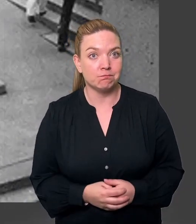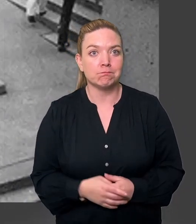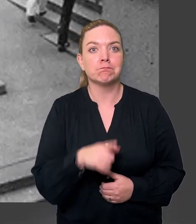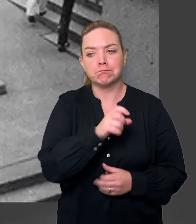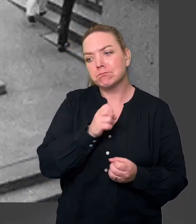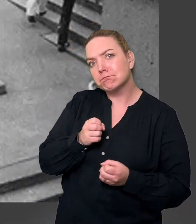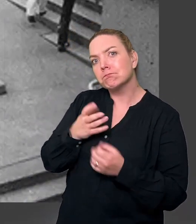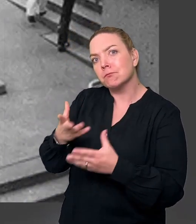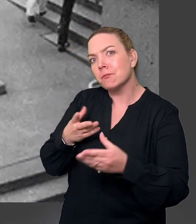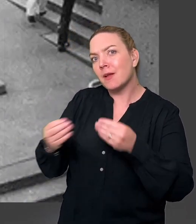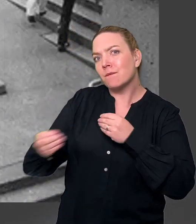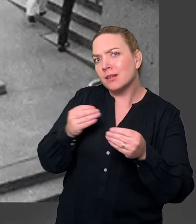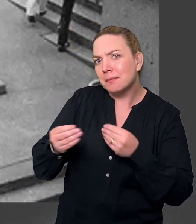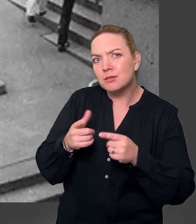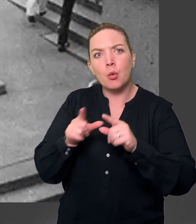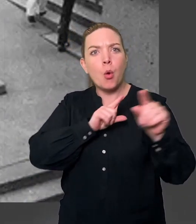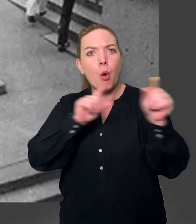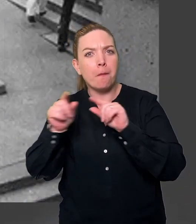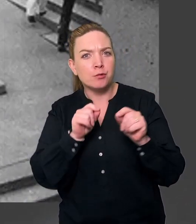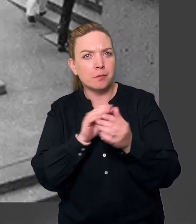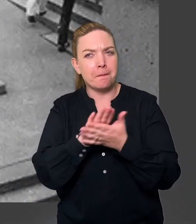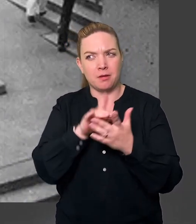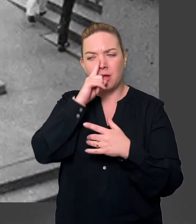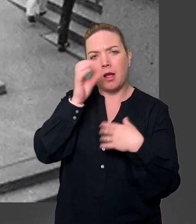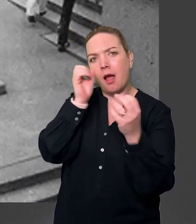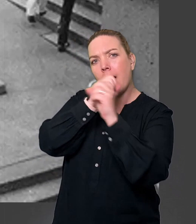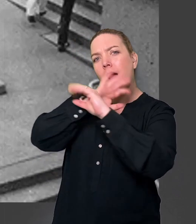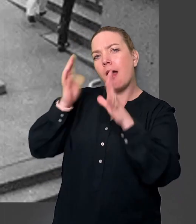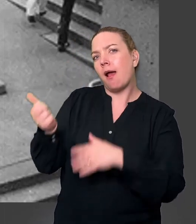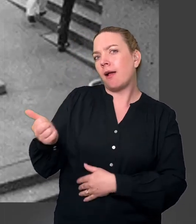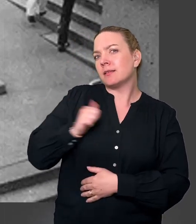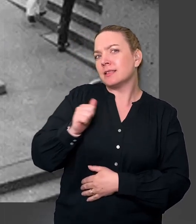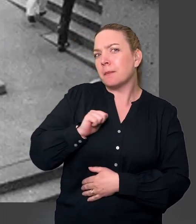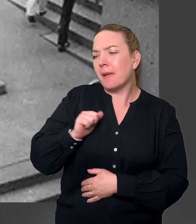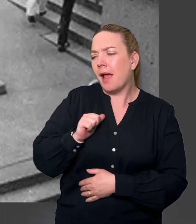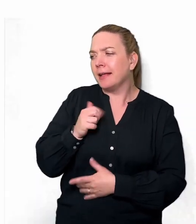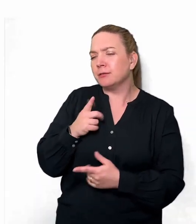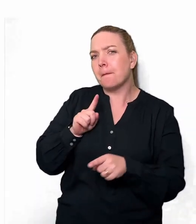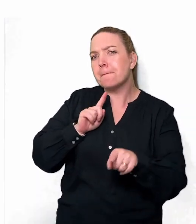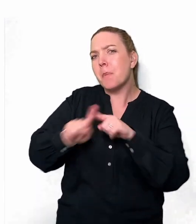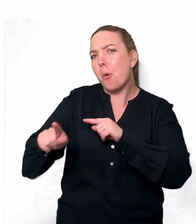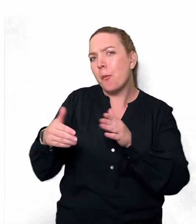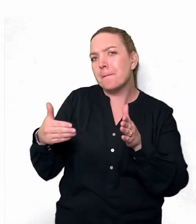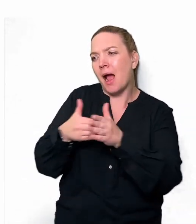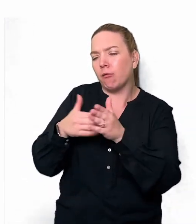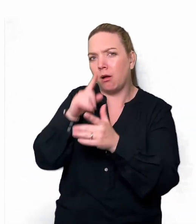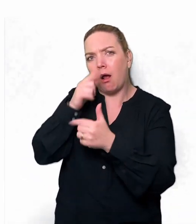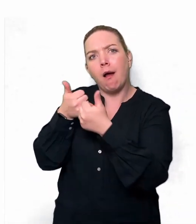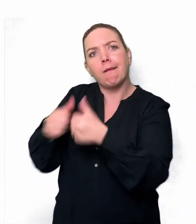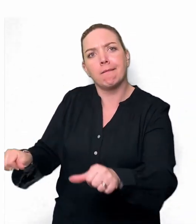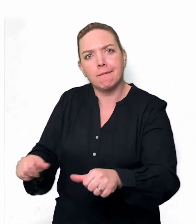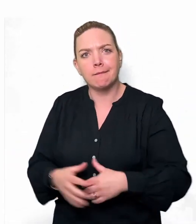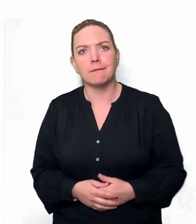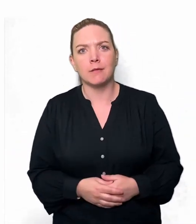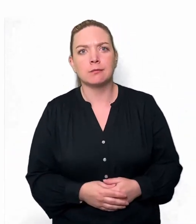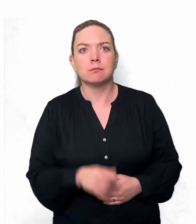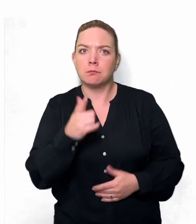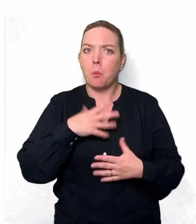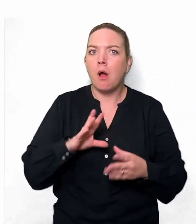be able to anticipate and address most barriers. To create an inclusive learning experience, you need to consider your audience